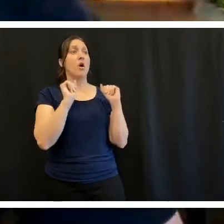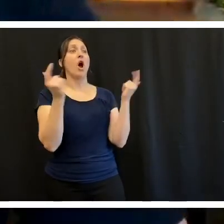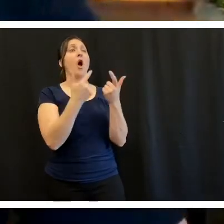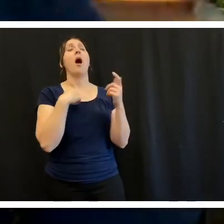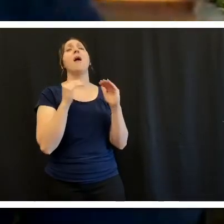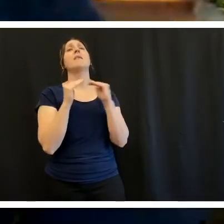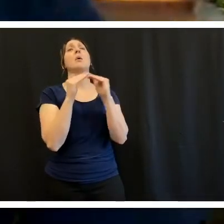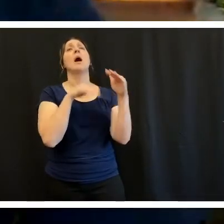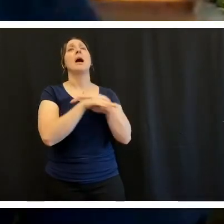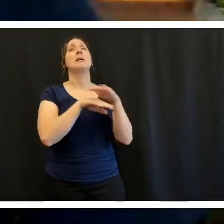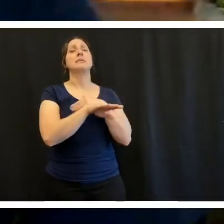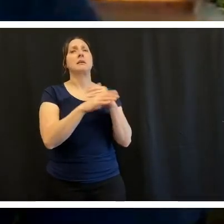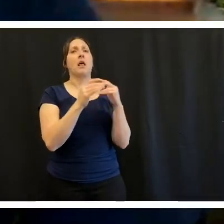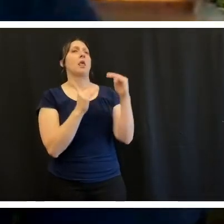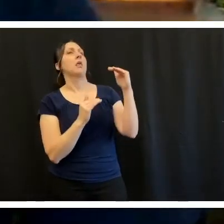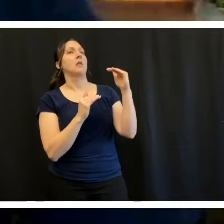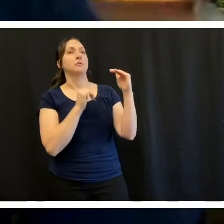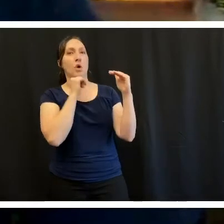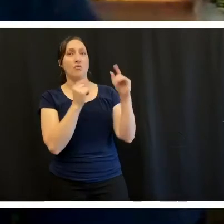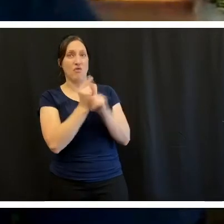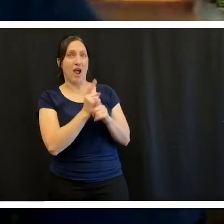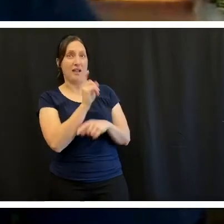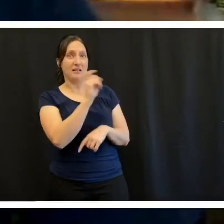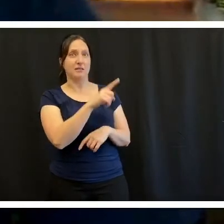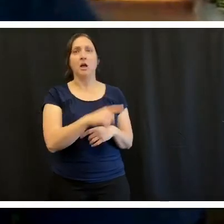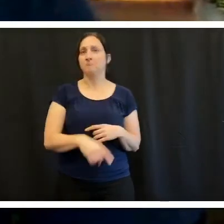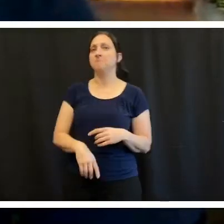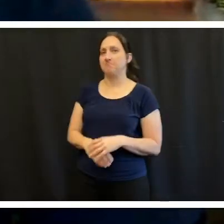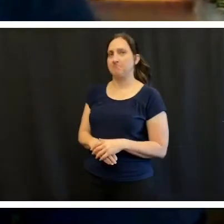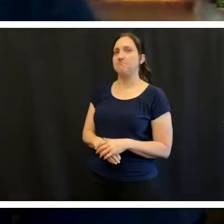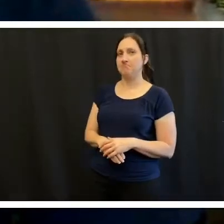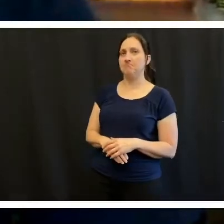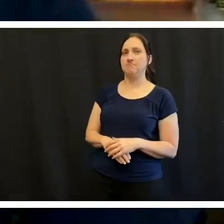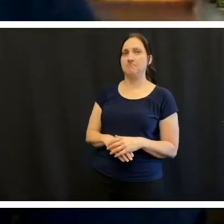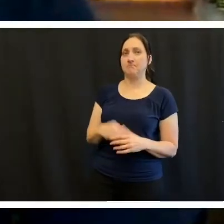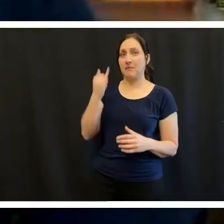Absolutely. If the pandemic has demonstrated anything, right,